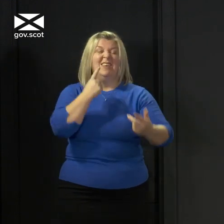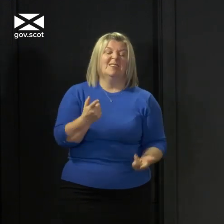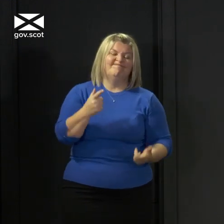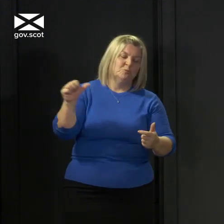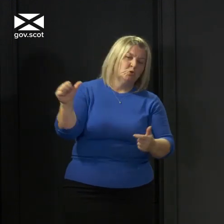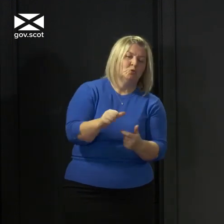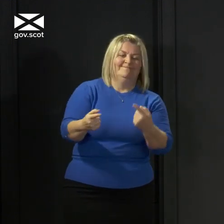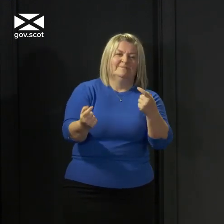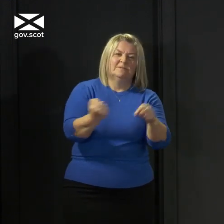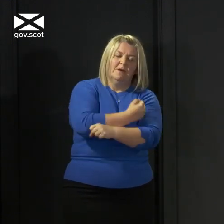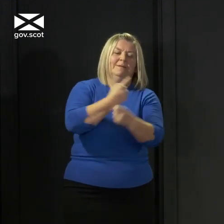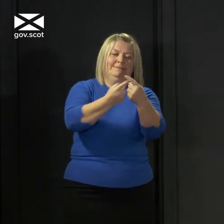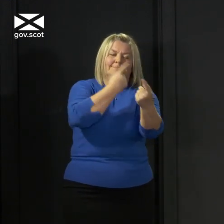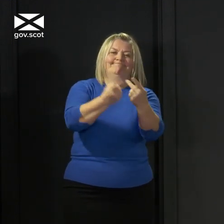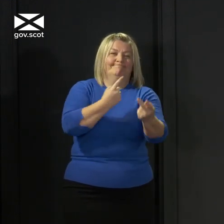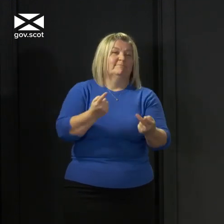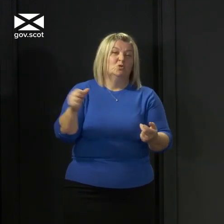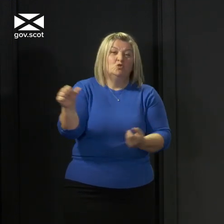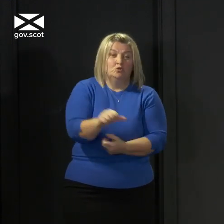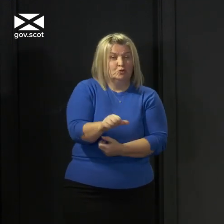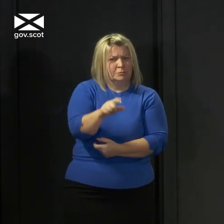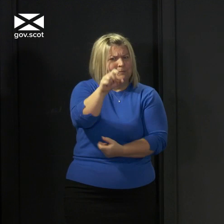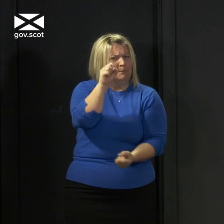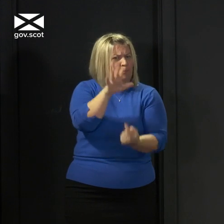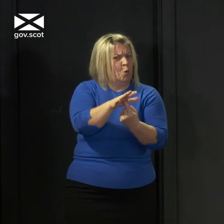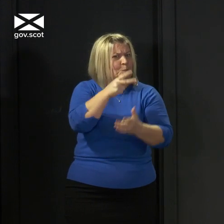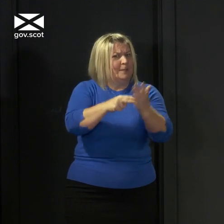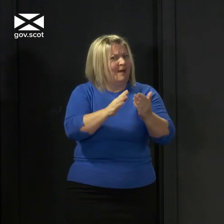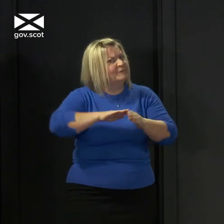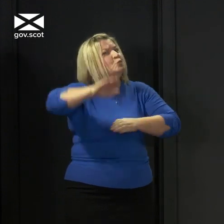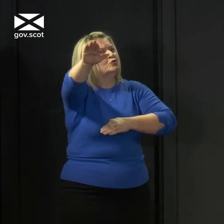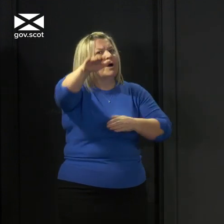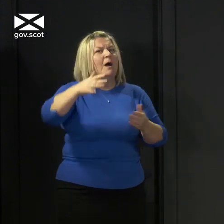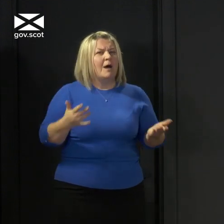important for planning for the future but I think it is premature and not